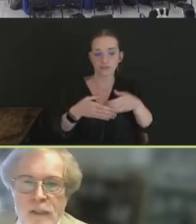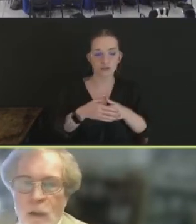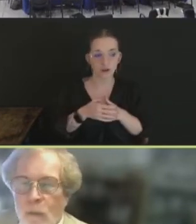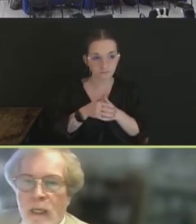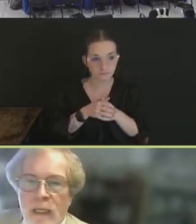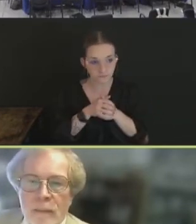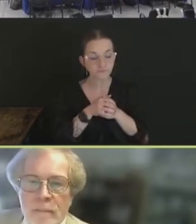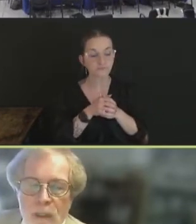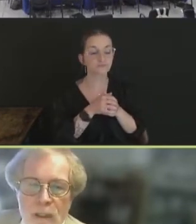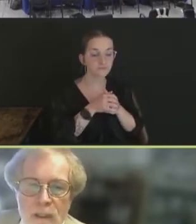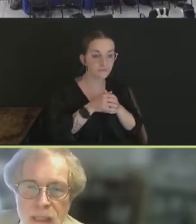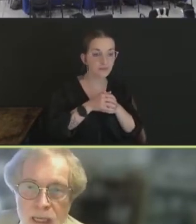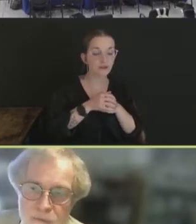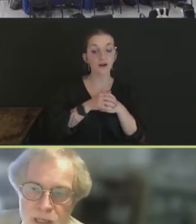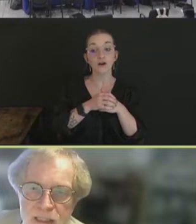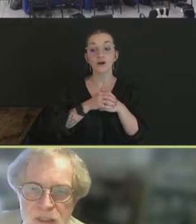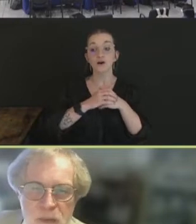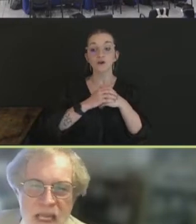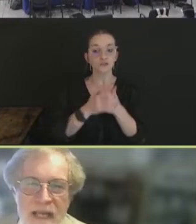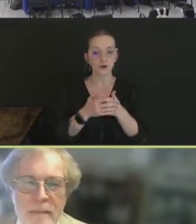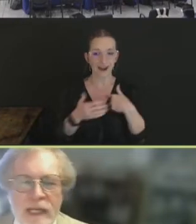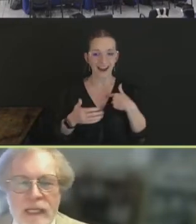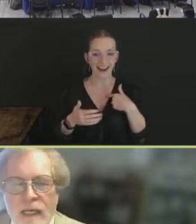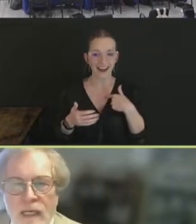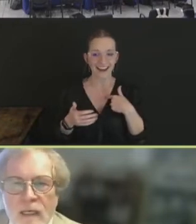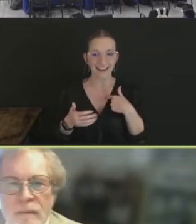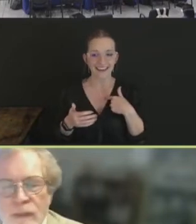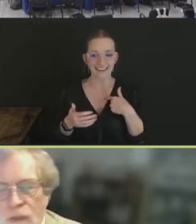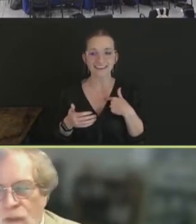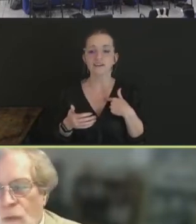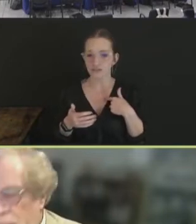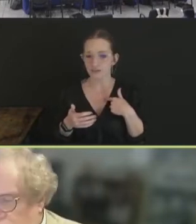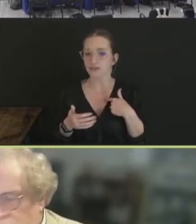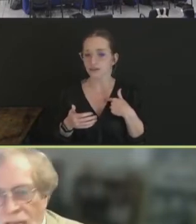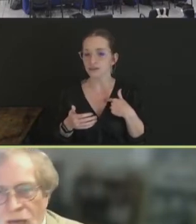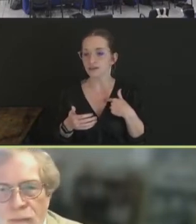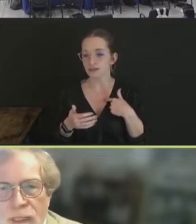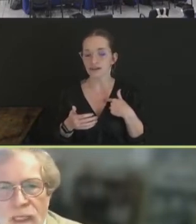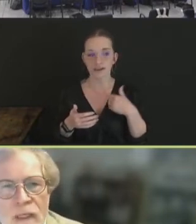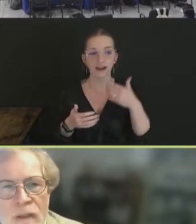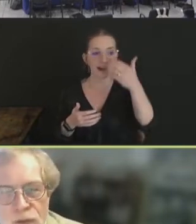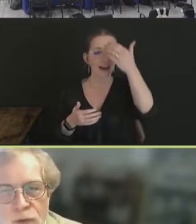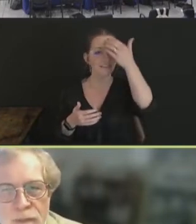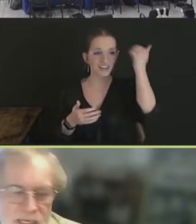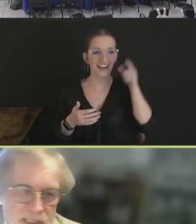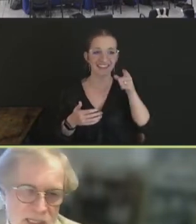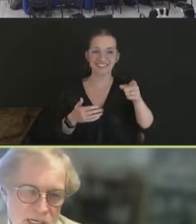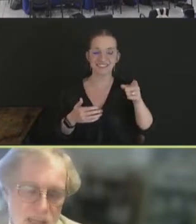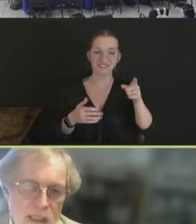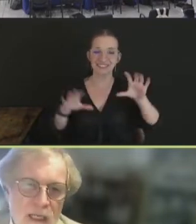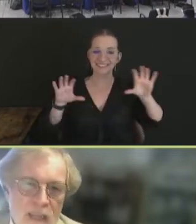So -- I forgot this was animated. You know, we -- everybody should be vaccinated.